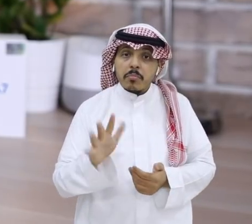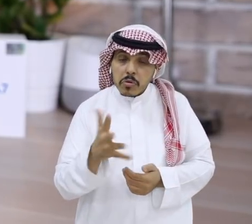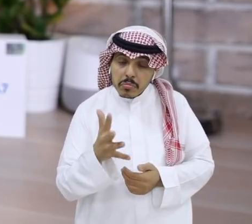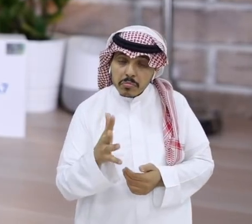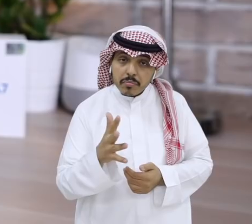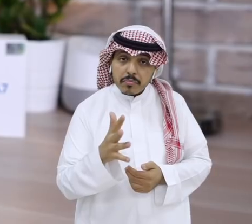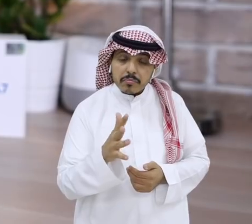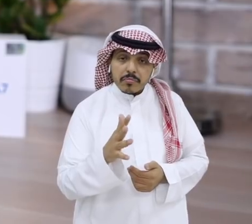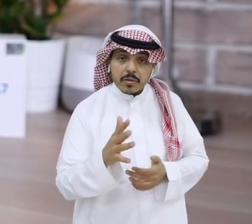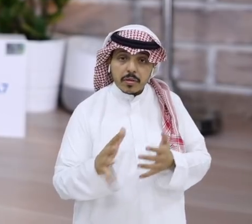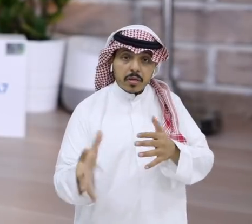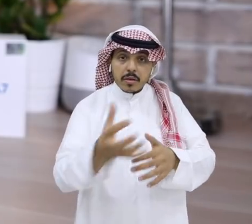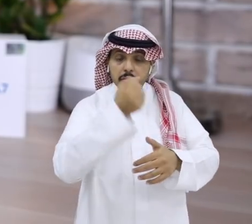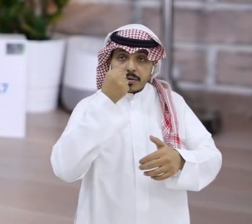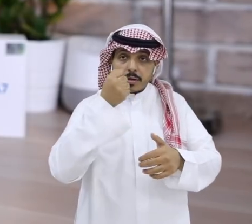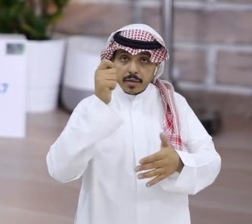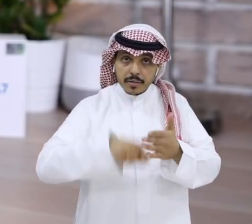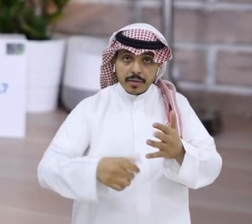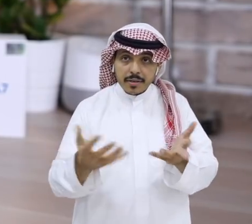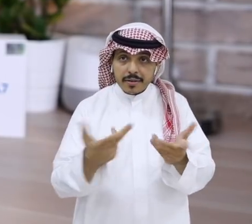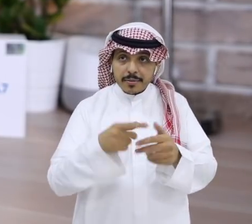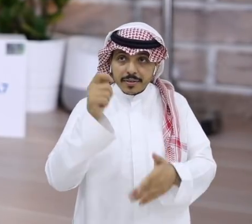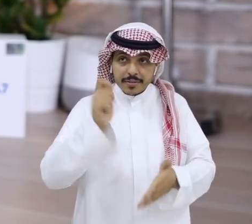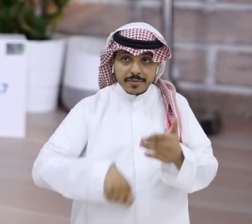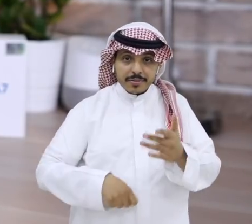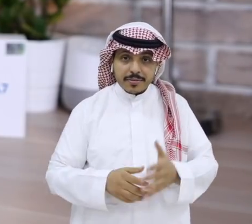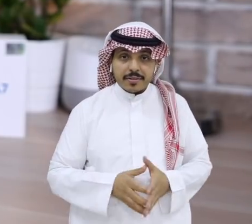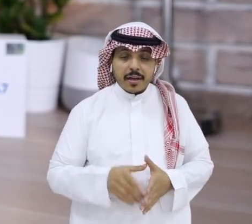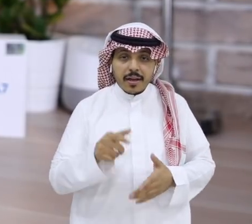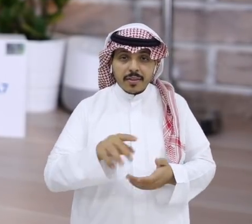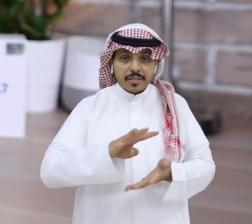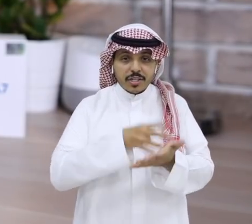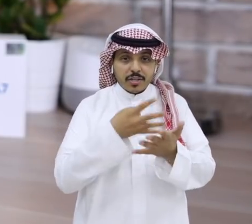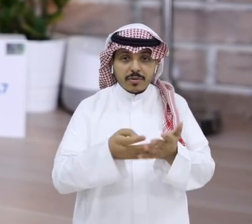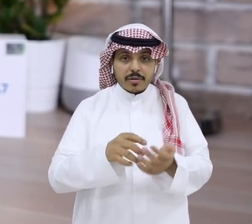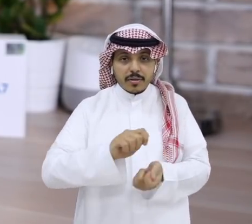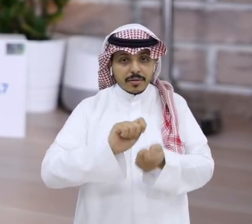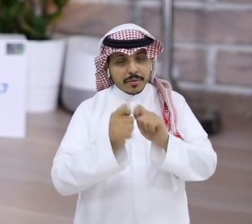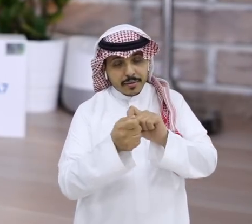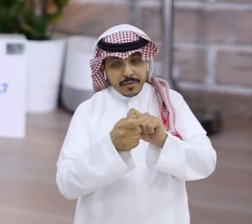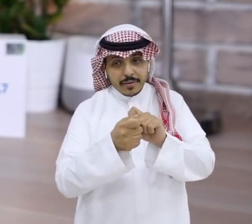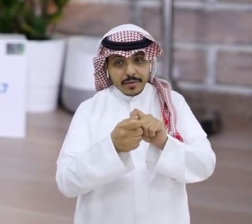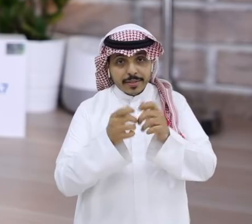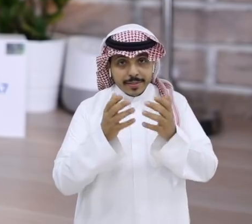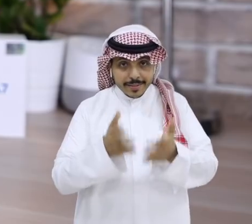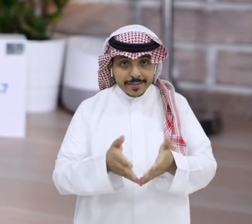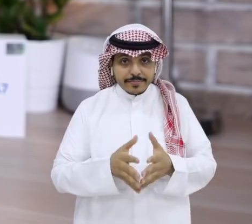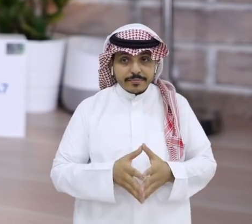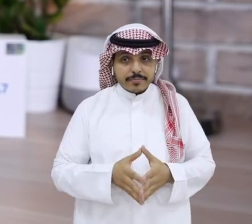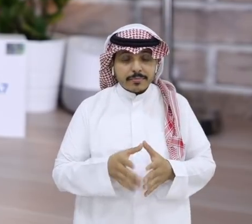If IDC can''t get official numbers from Apple, this table won't be the same as Apple isn't in it!